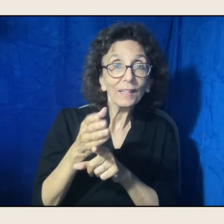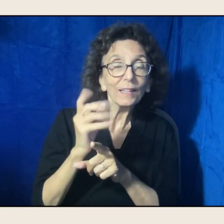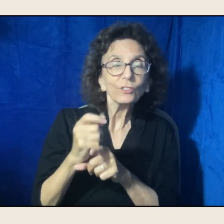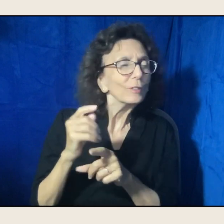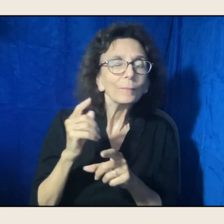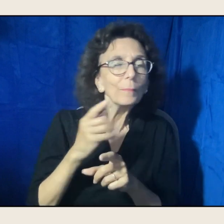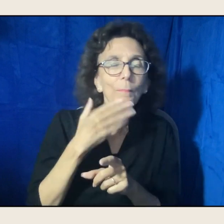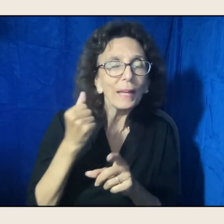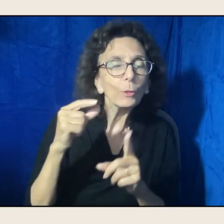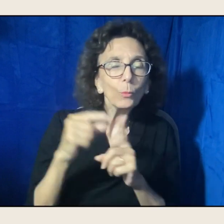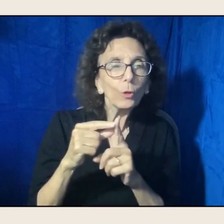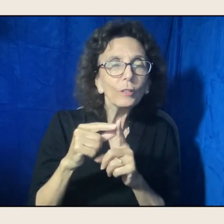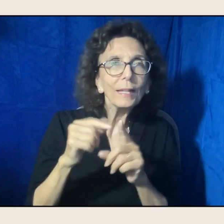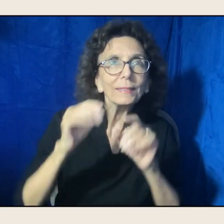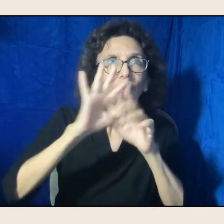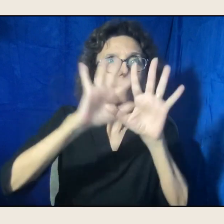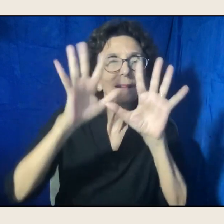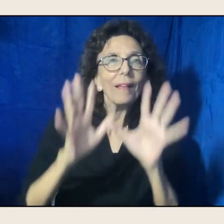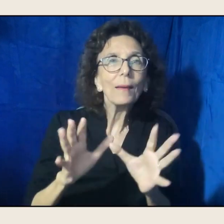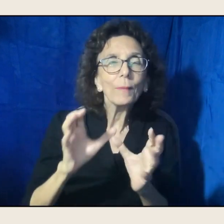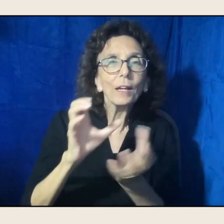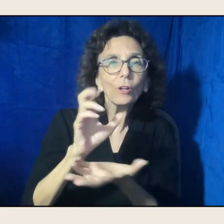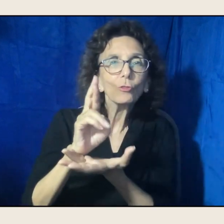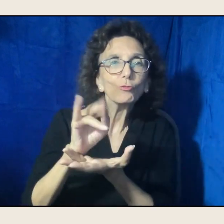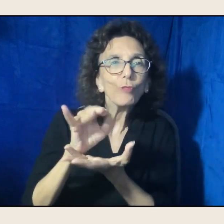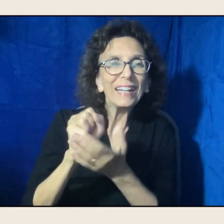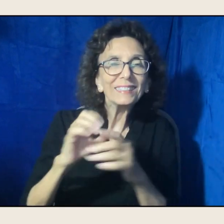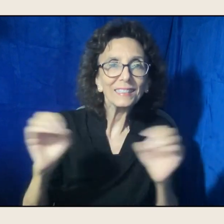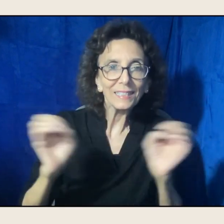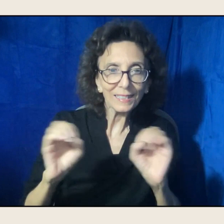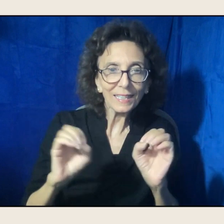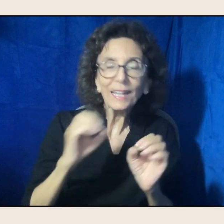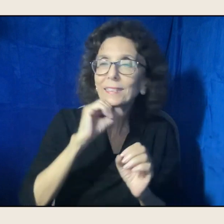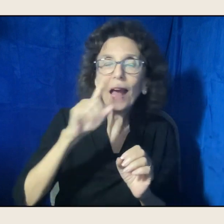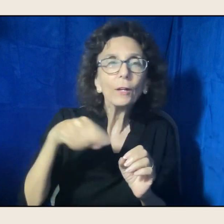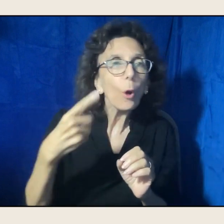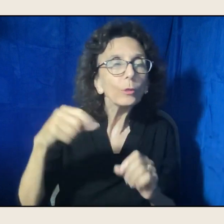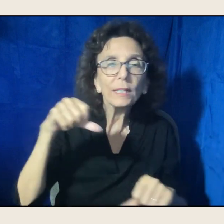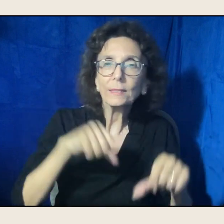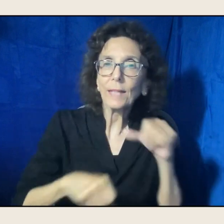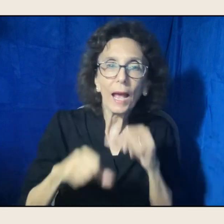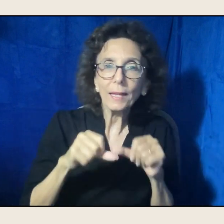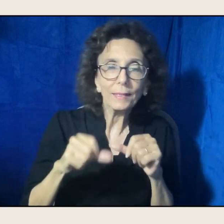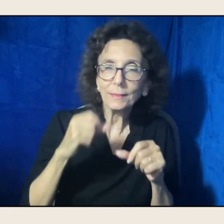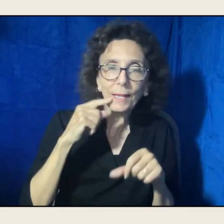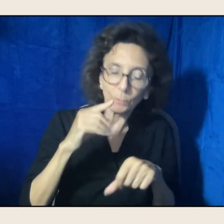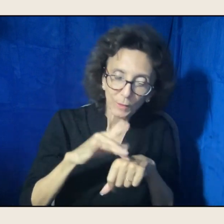It's really no longer confined to the scientific arena. I was just reading on Twitter today that